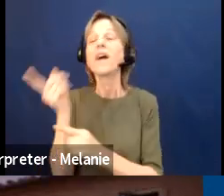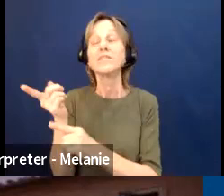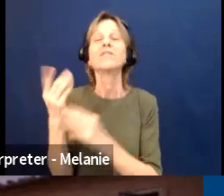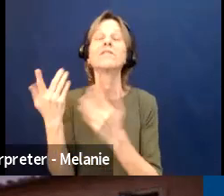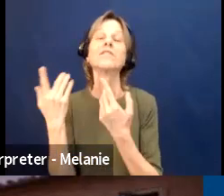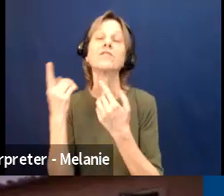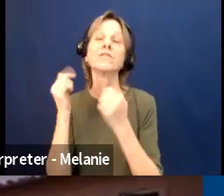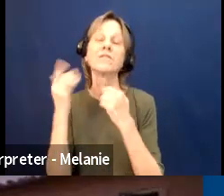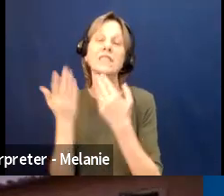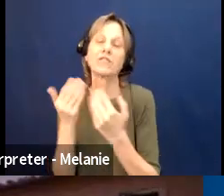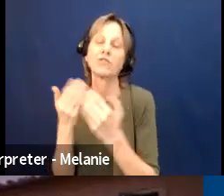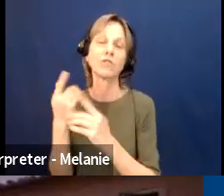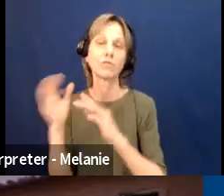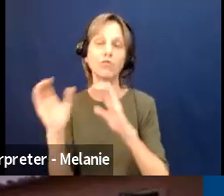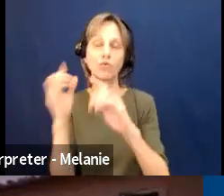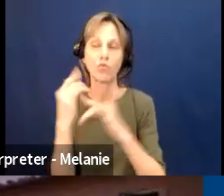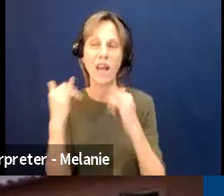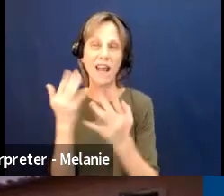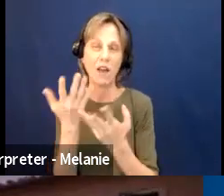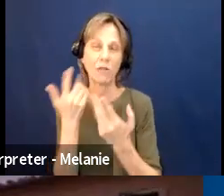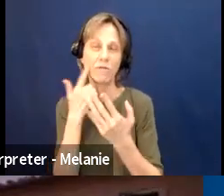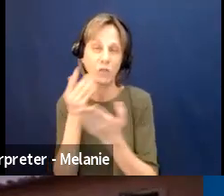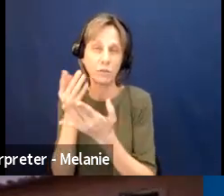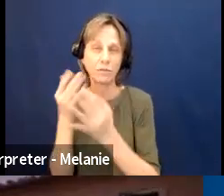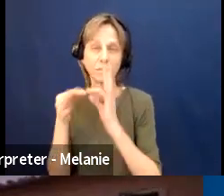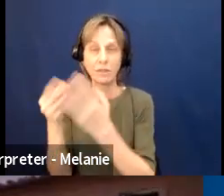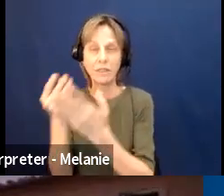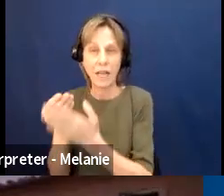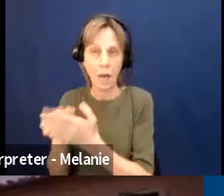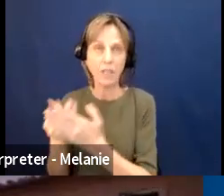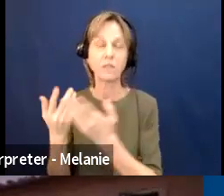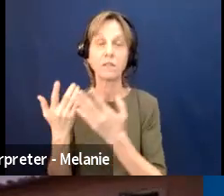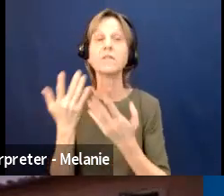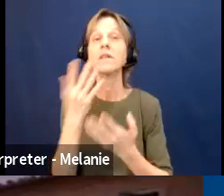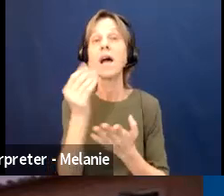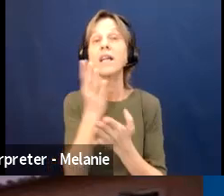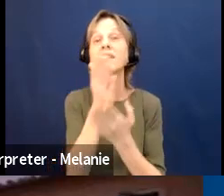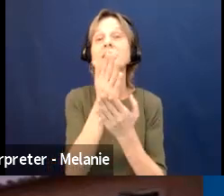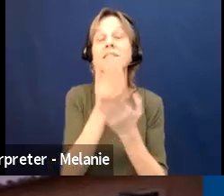and again there are species that don't grow in some areas so really be cognizant of what you're